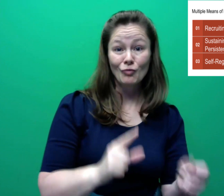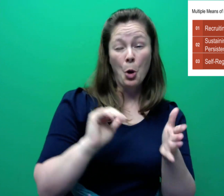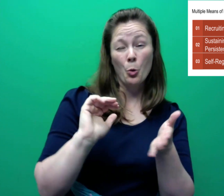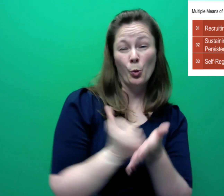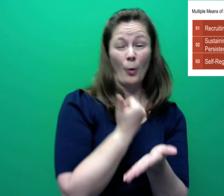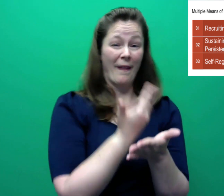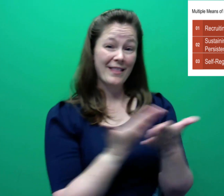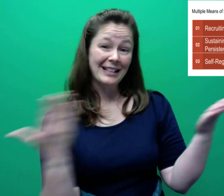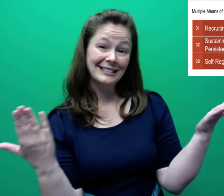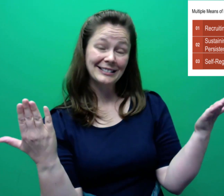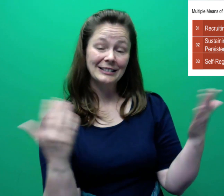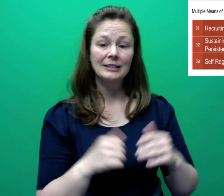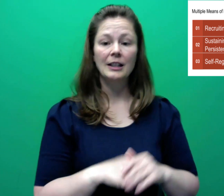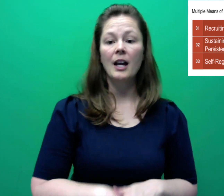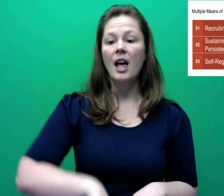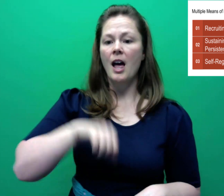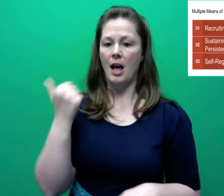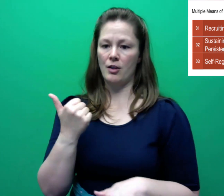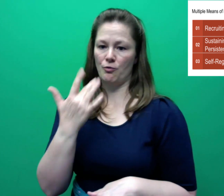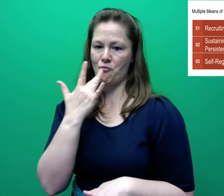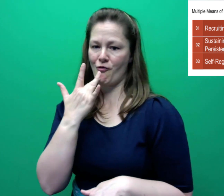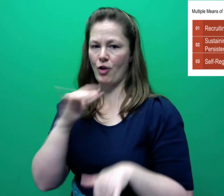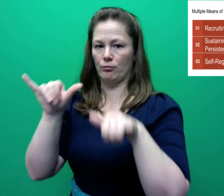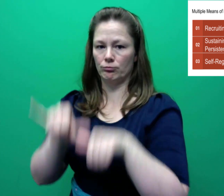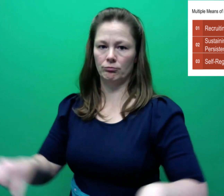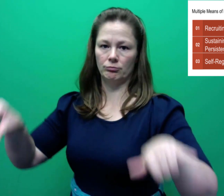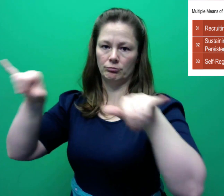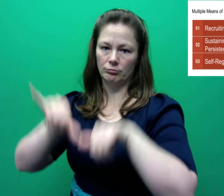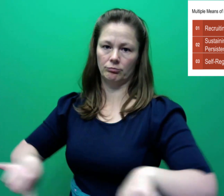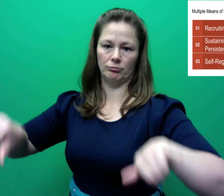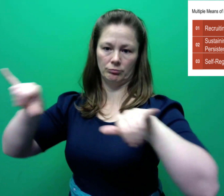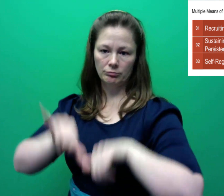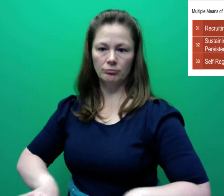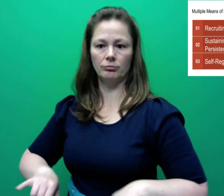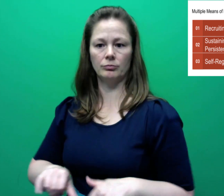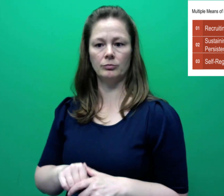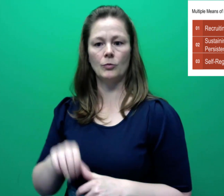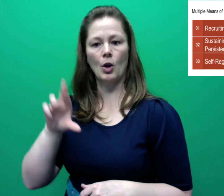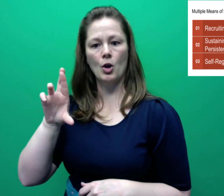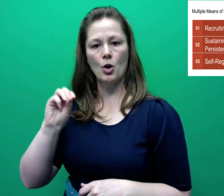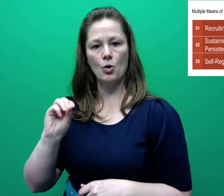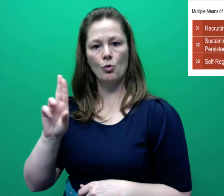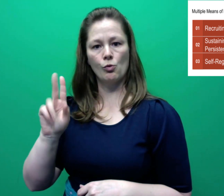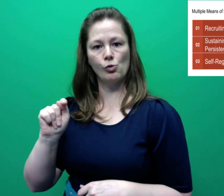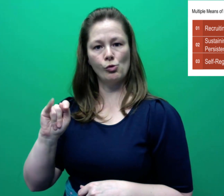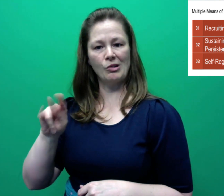respond well to spontaneity and novelty while others may prefer routines that